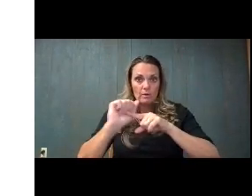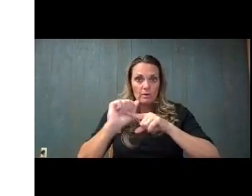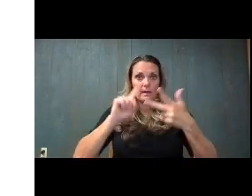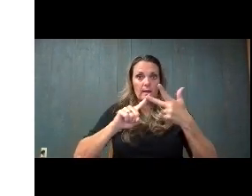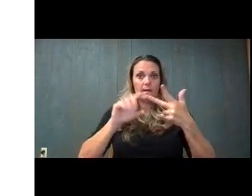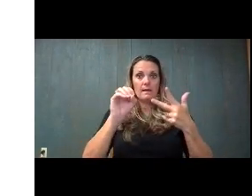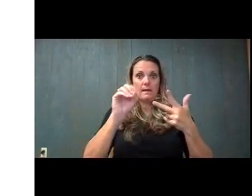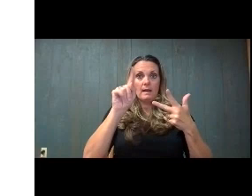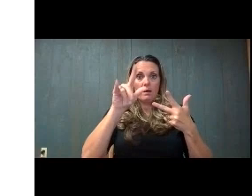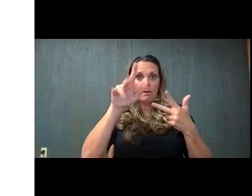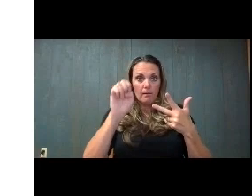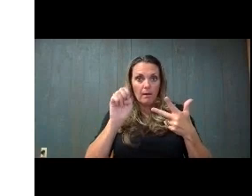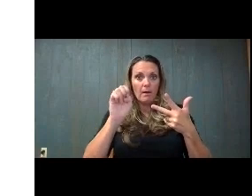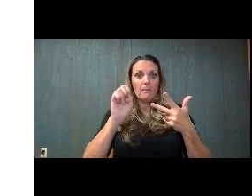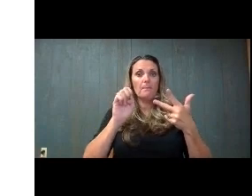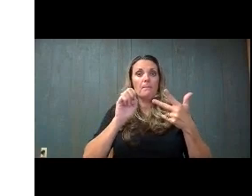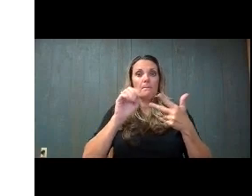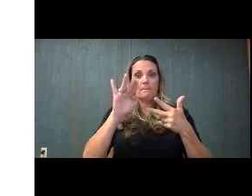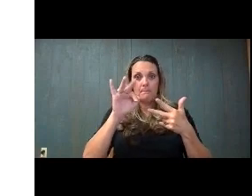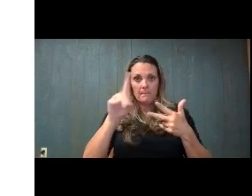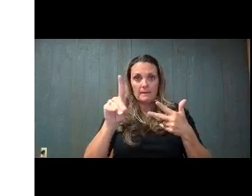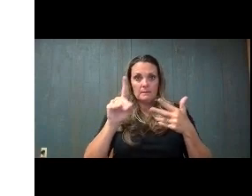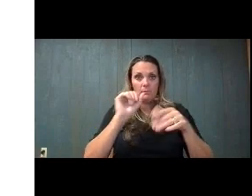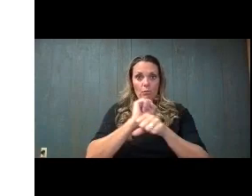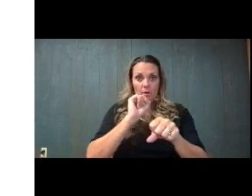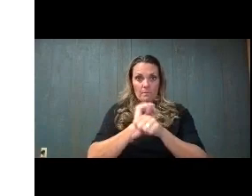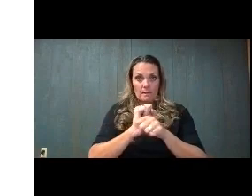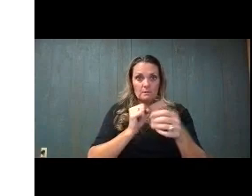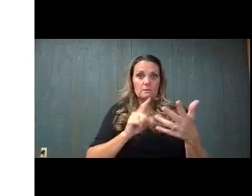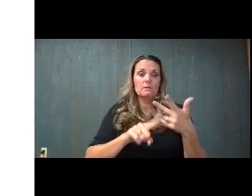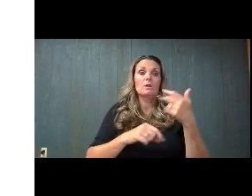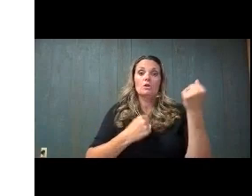employment services, supported employment services